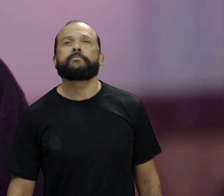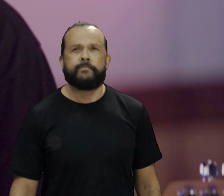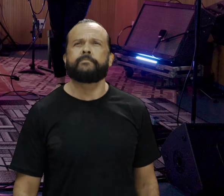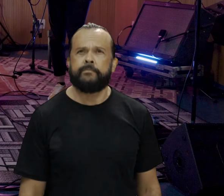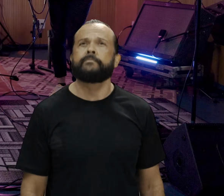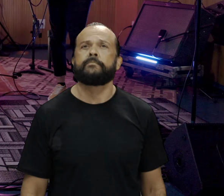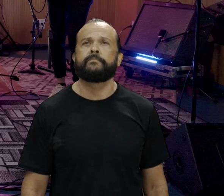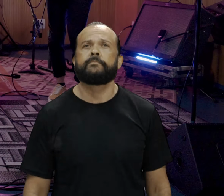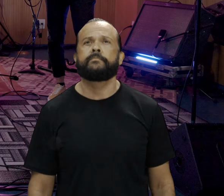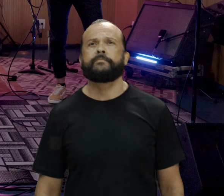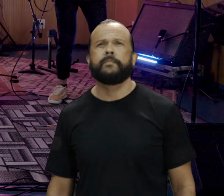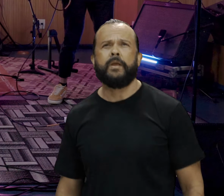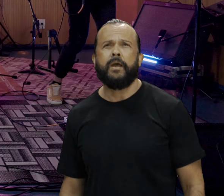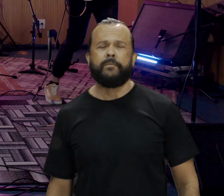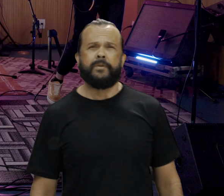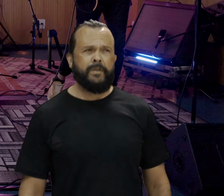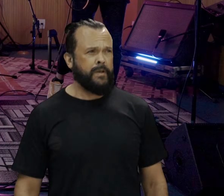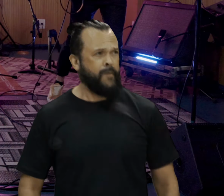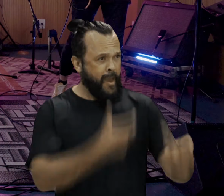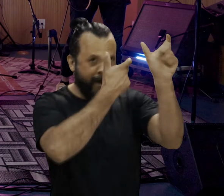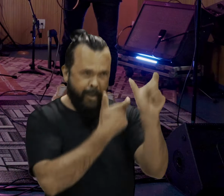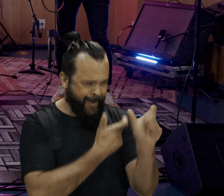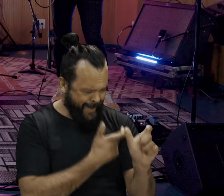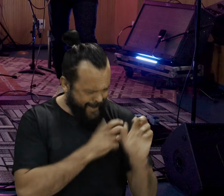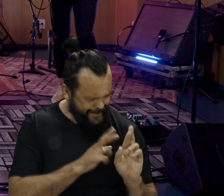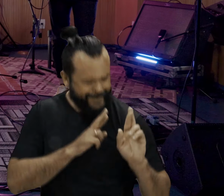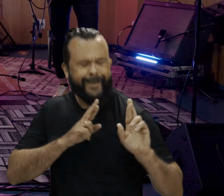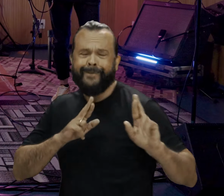And despite the differences